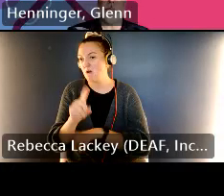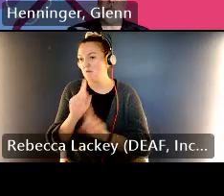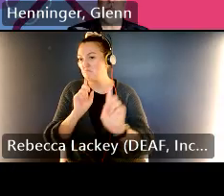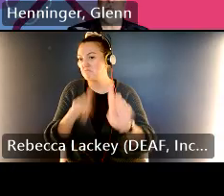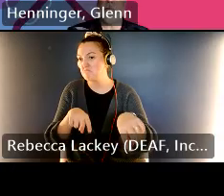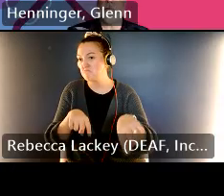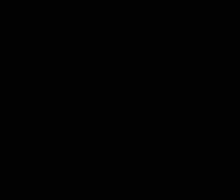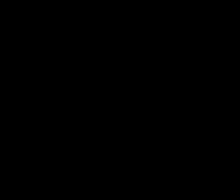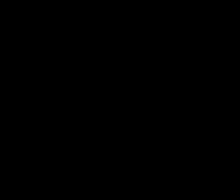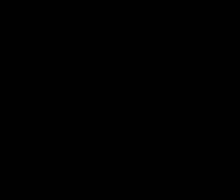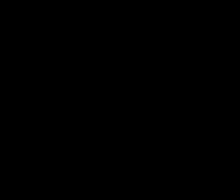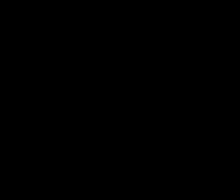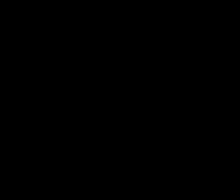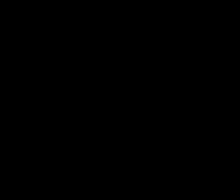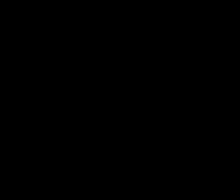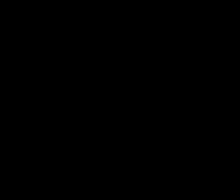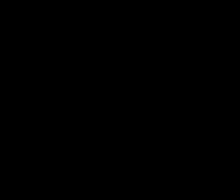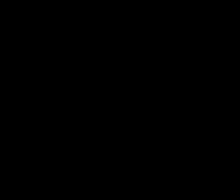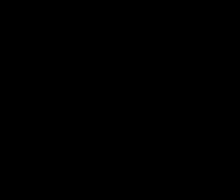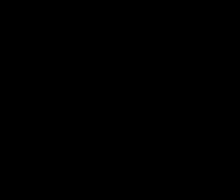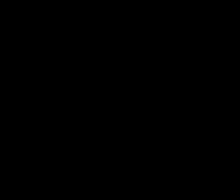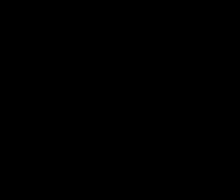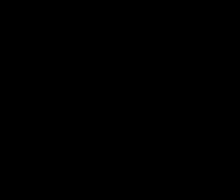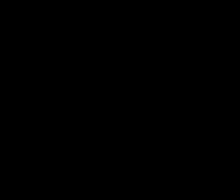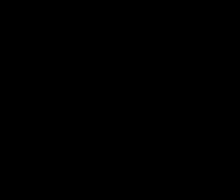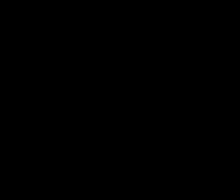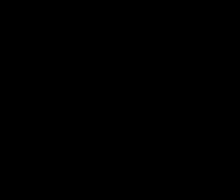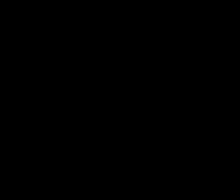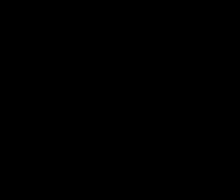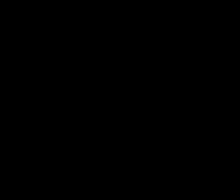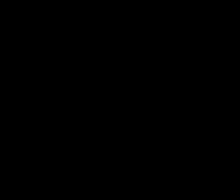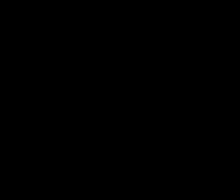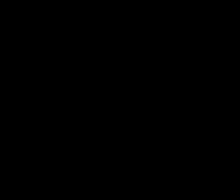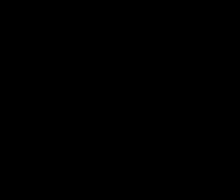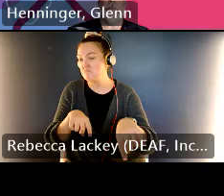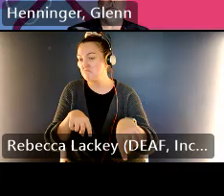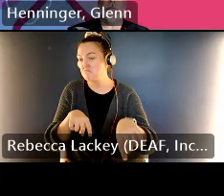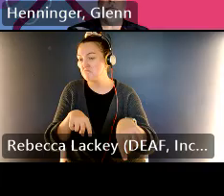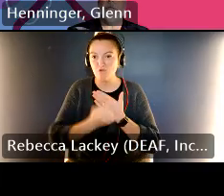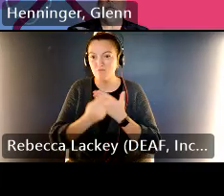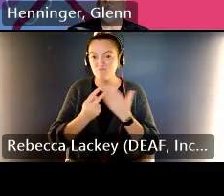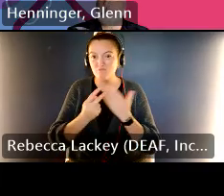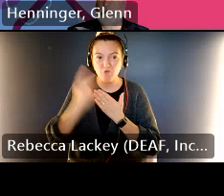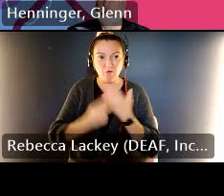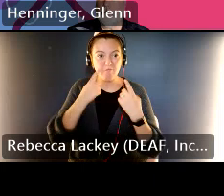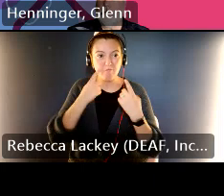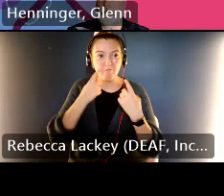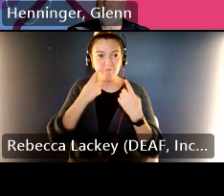Give us an idea how this program would can benefit your neighborhood.